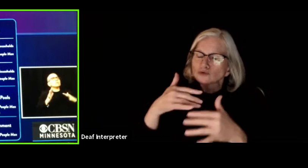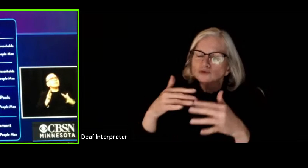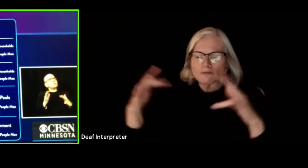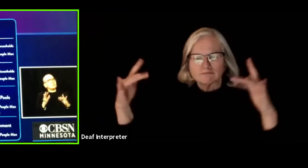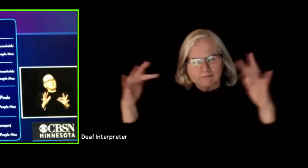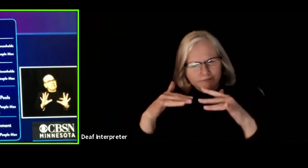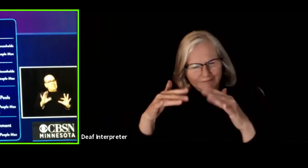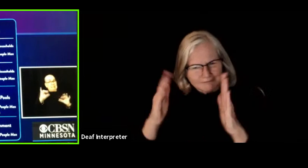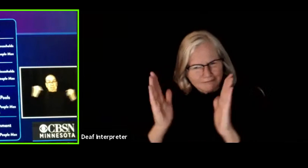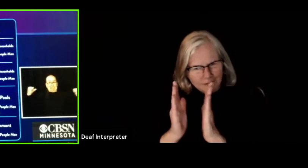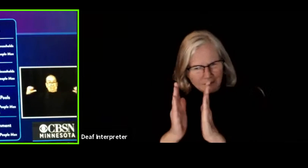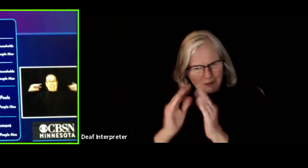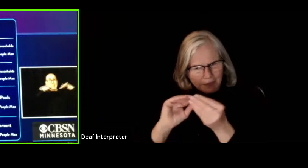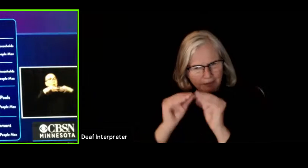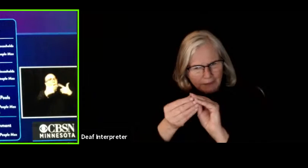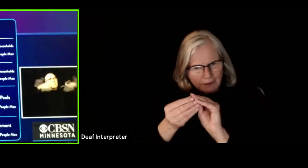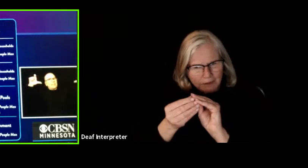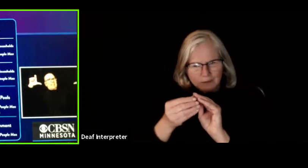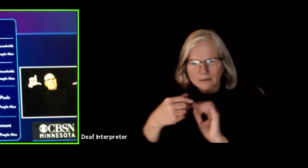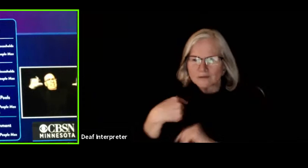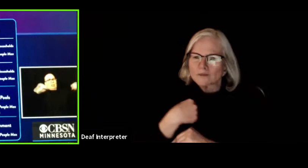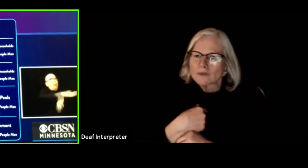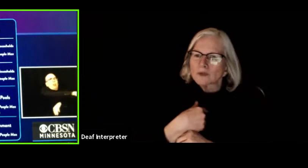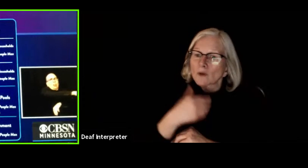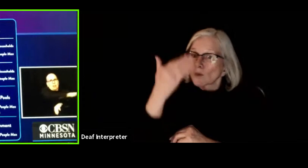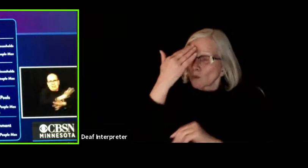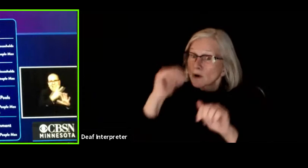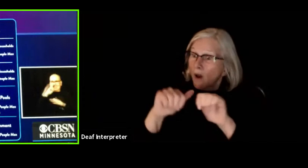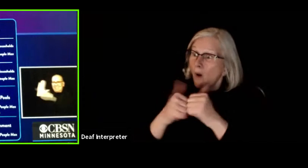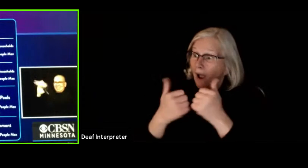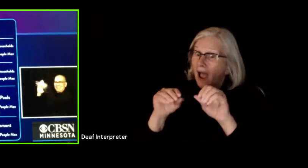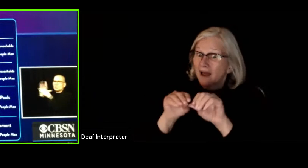GATHER, GATHER IN A HOME, EITHER TO WATCH A FOOTBALL GAME,